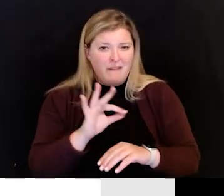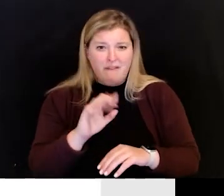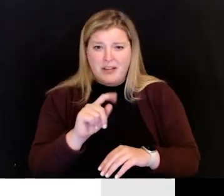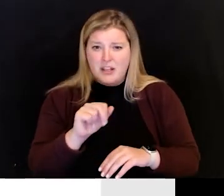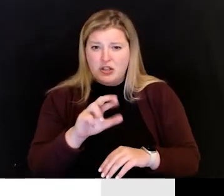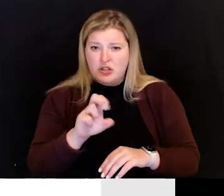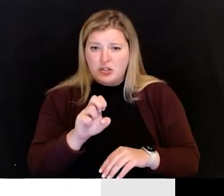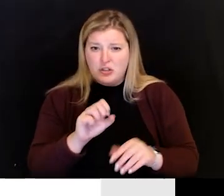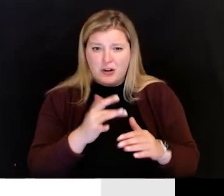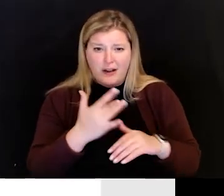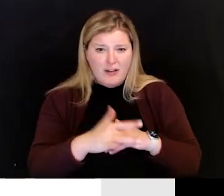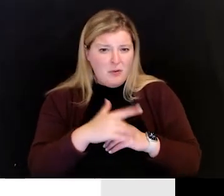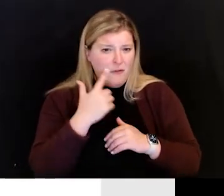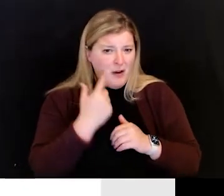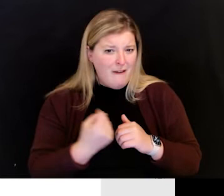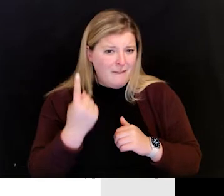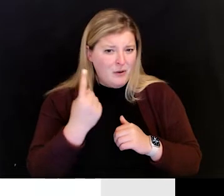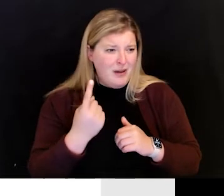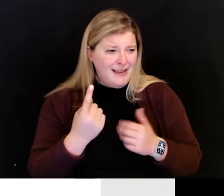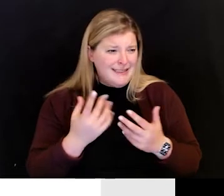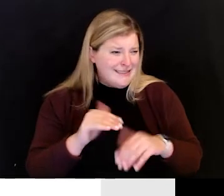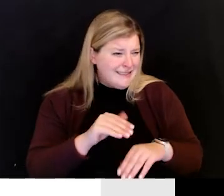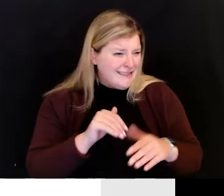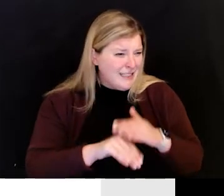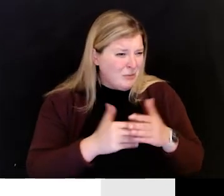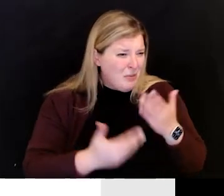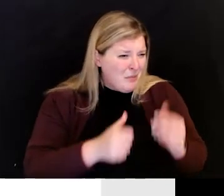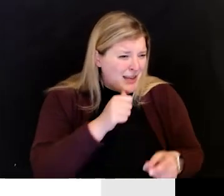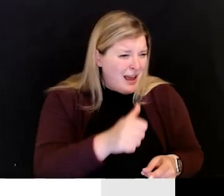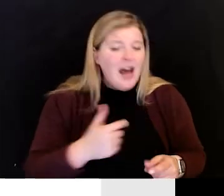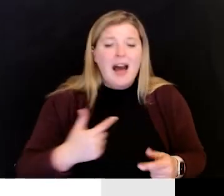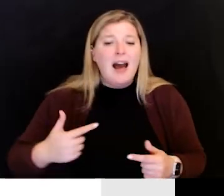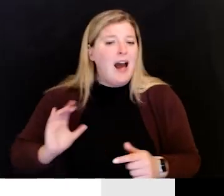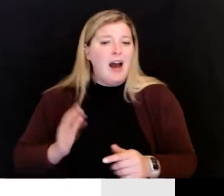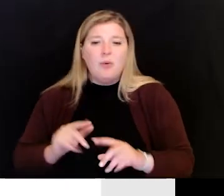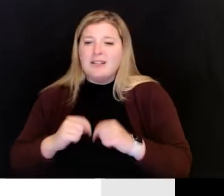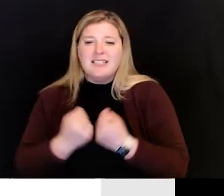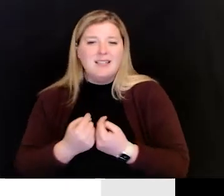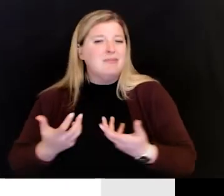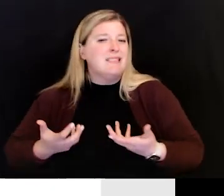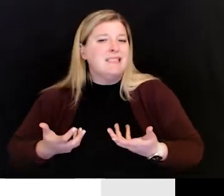who might use the system, we didn't want to put it out there.